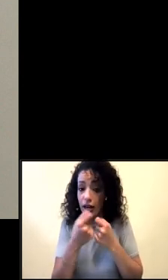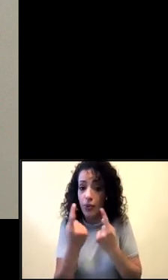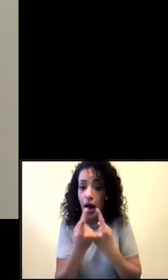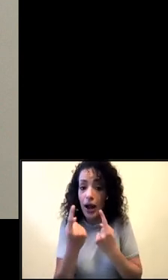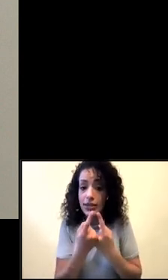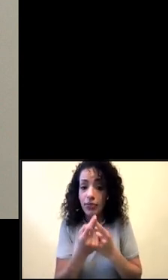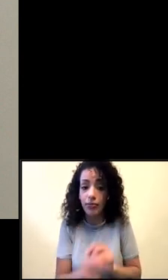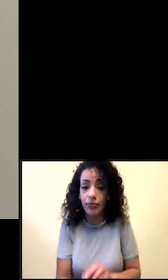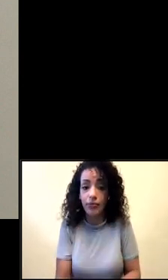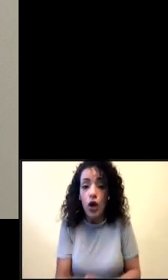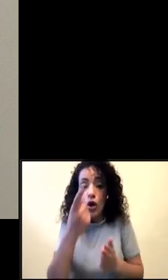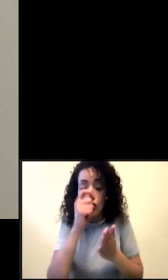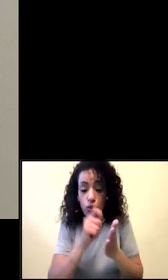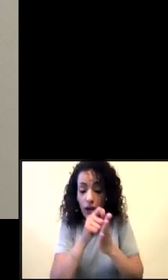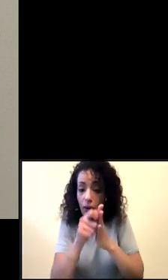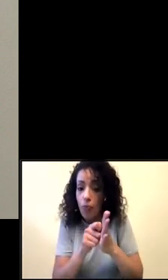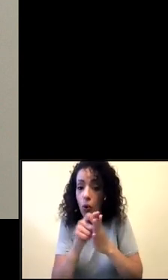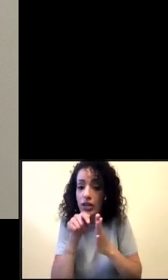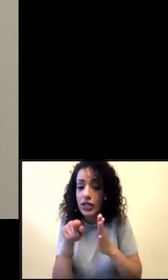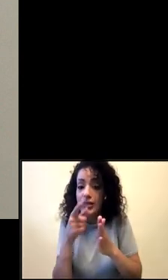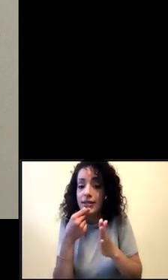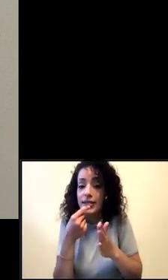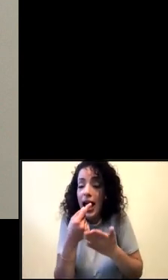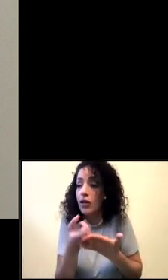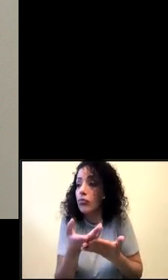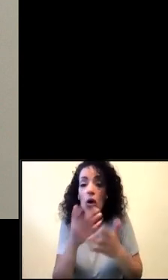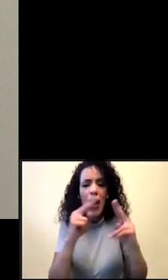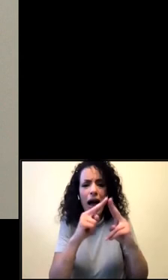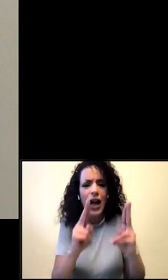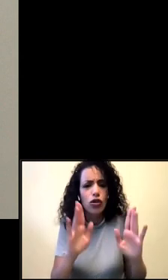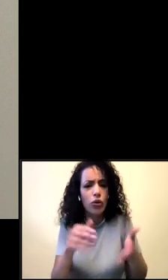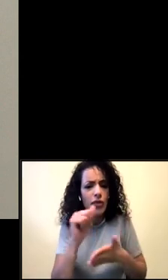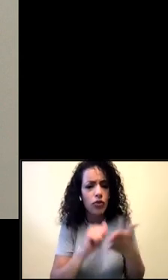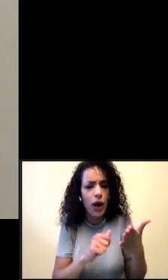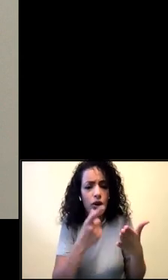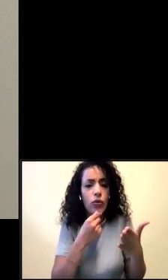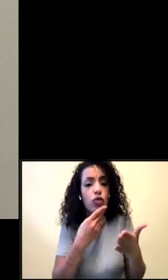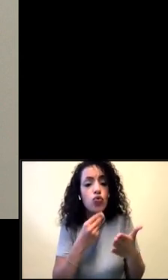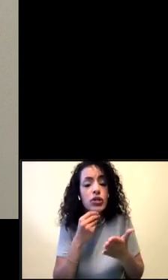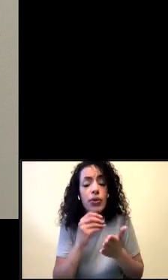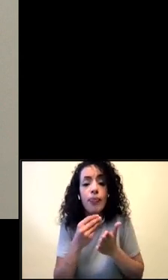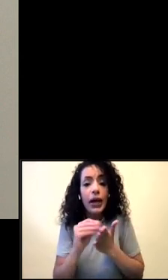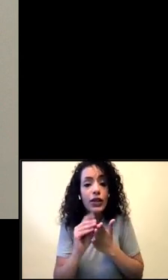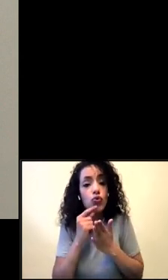you could get money to say educate your children or you know buy a house or get food or whatever.